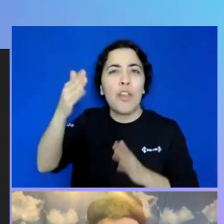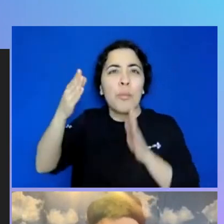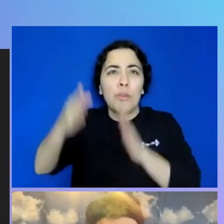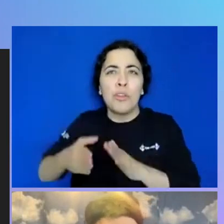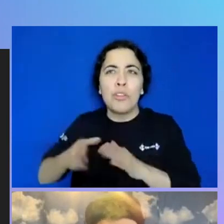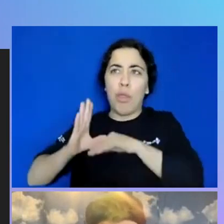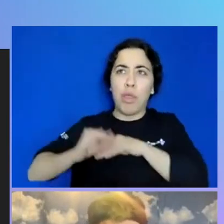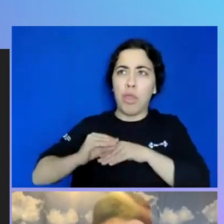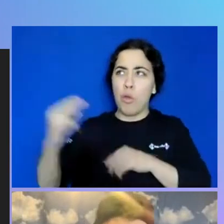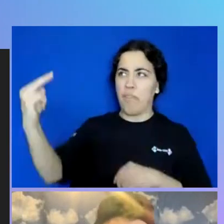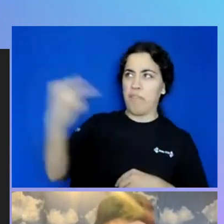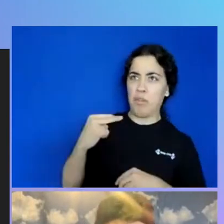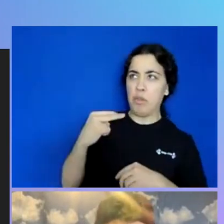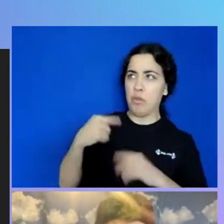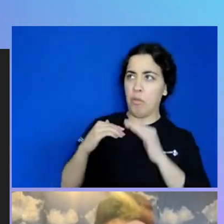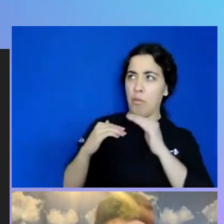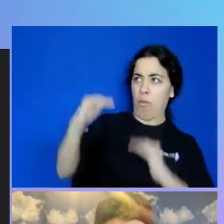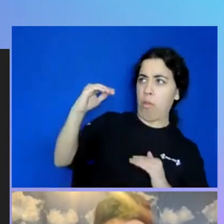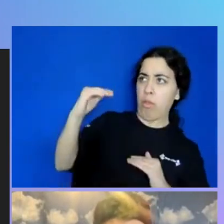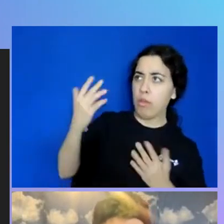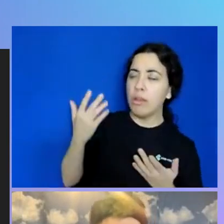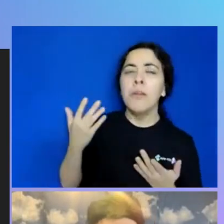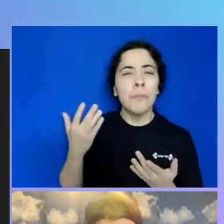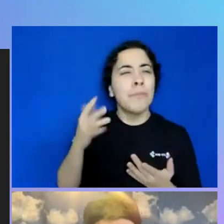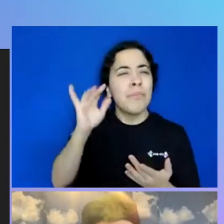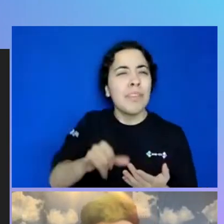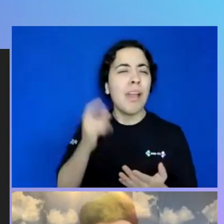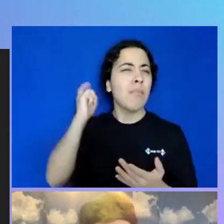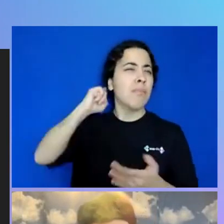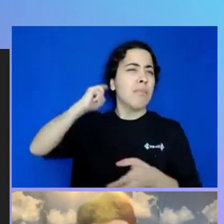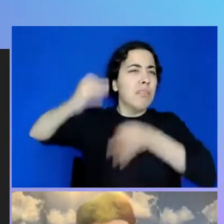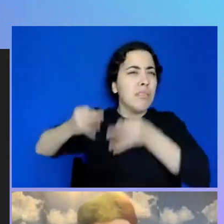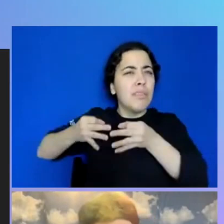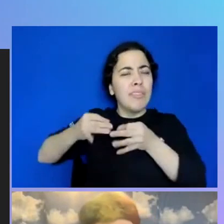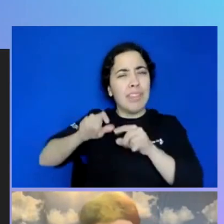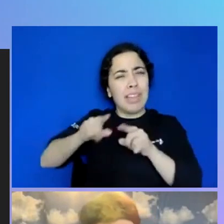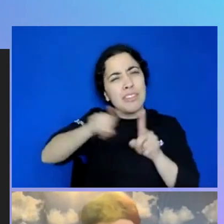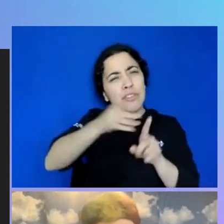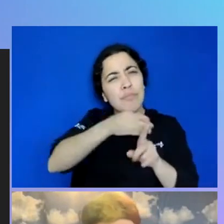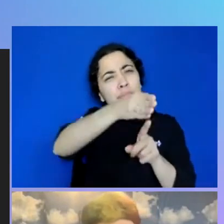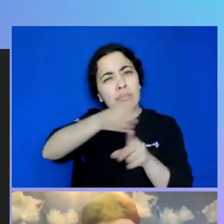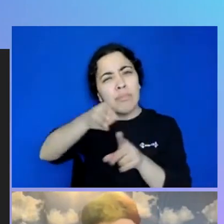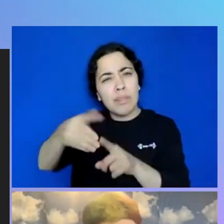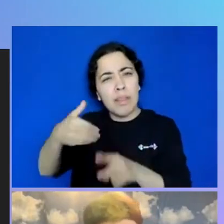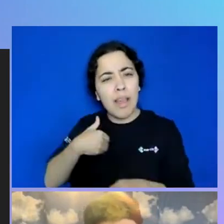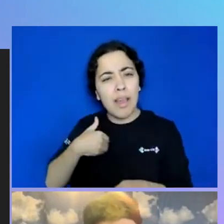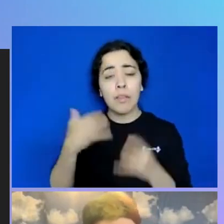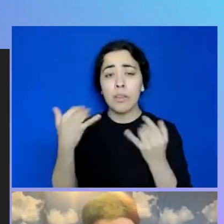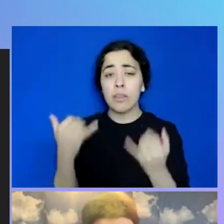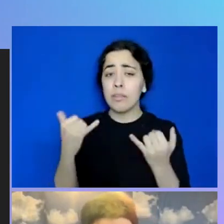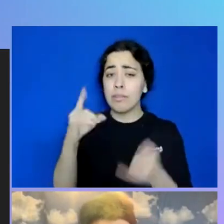kinds is a reality in several areas. Uh, I would say that we don't have data that overlaps